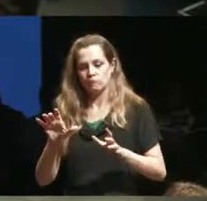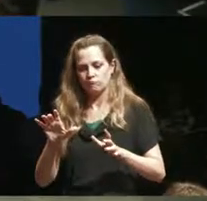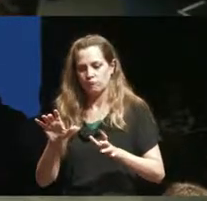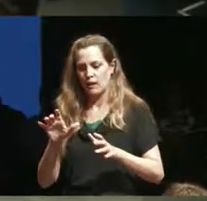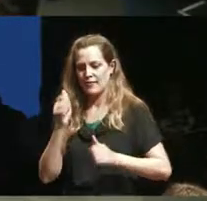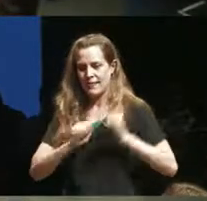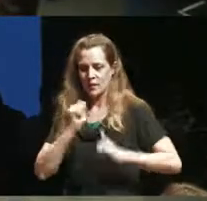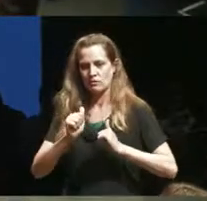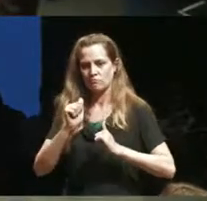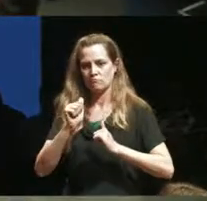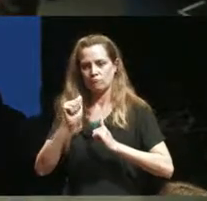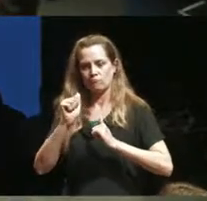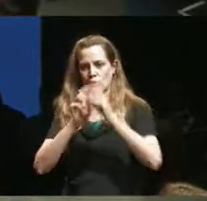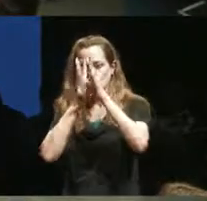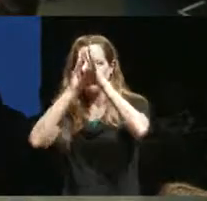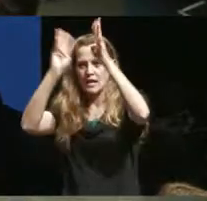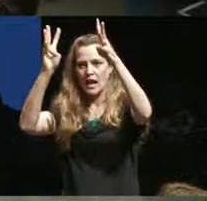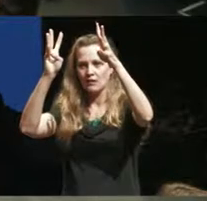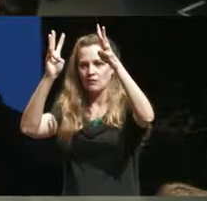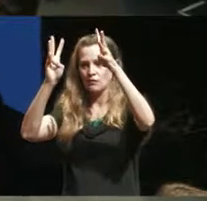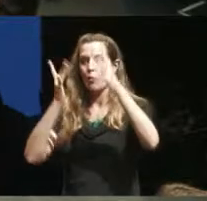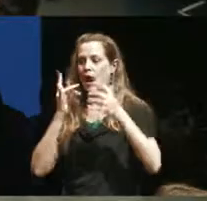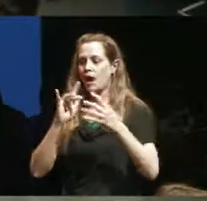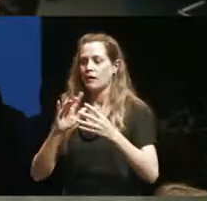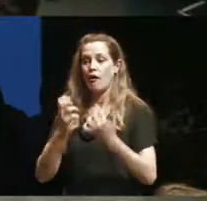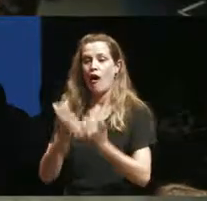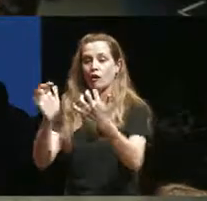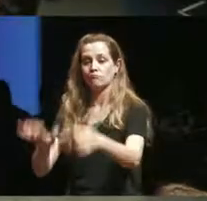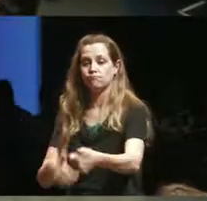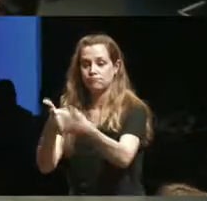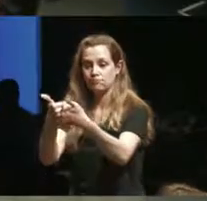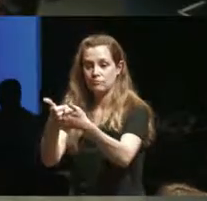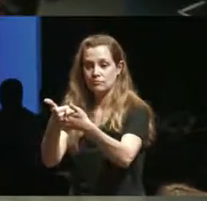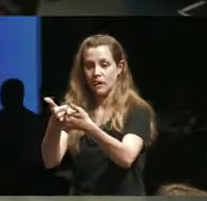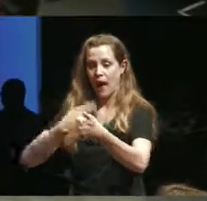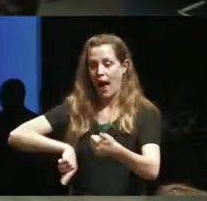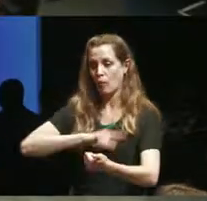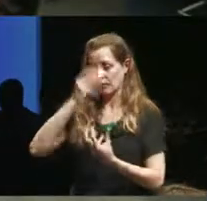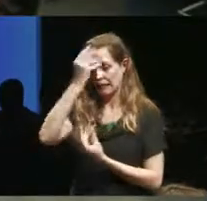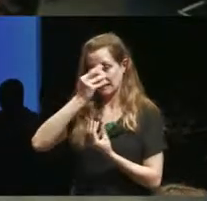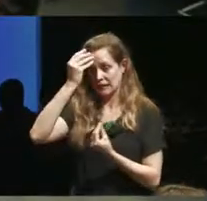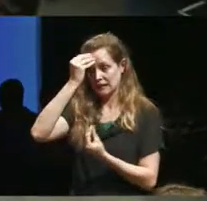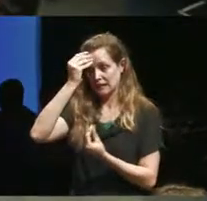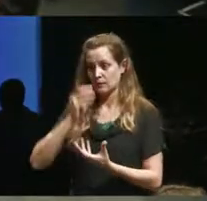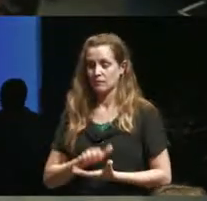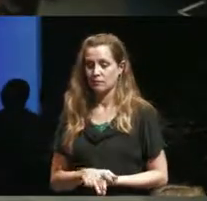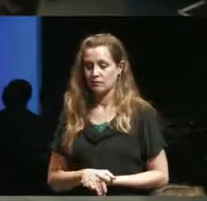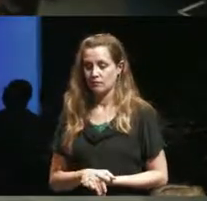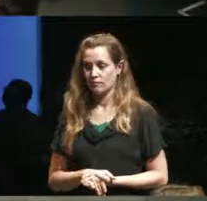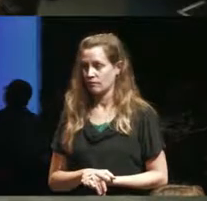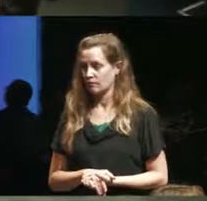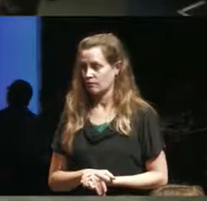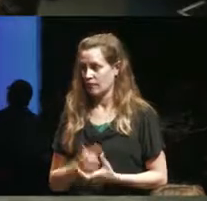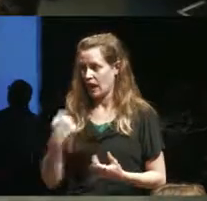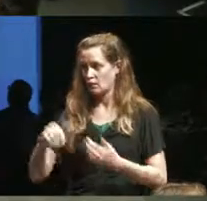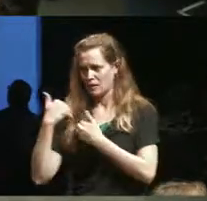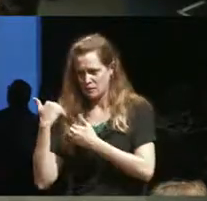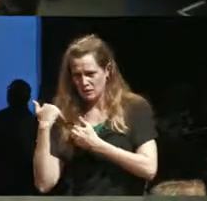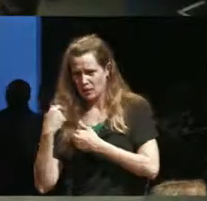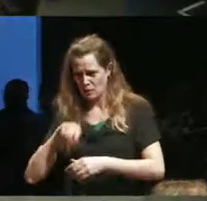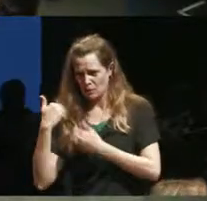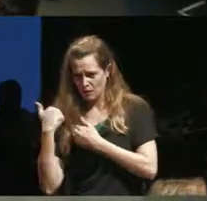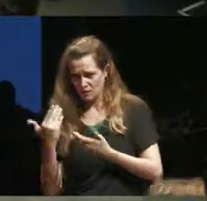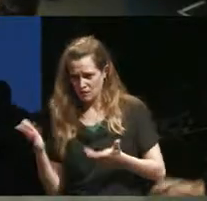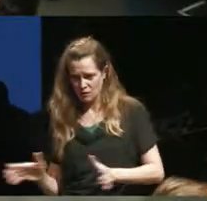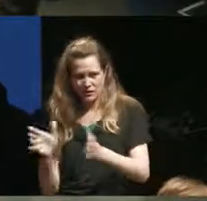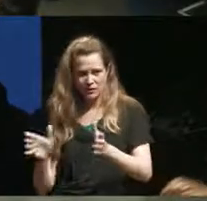rise up to I guess our way of thinking where I was supposed to simply confirm